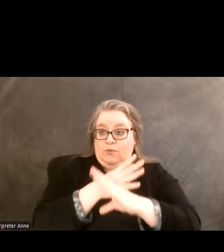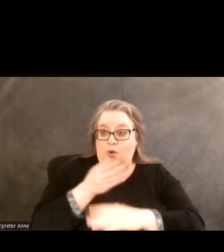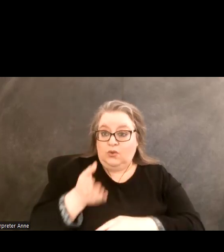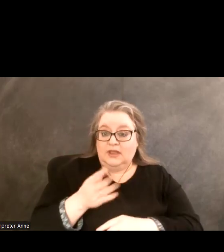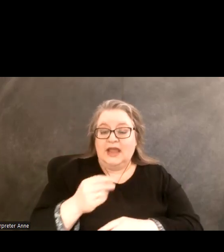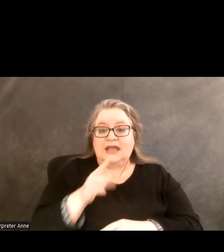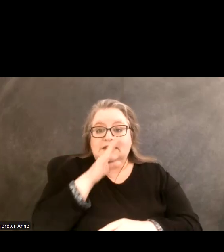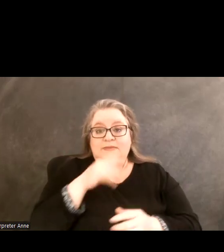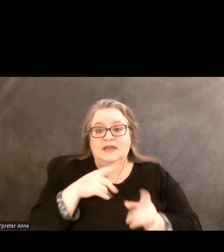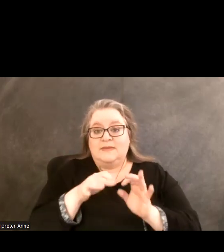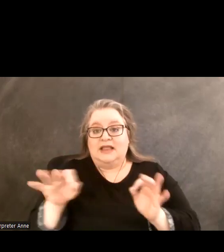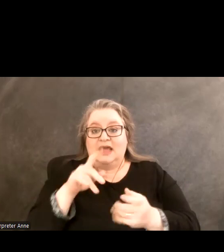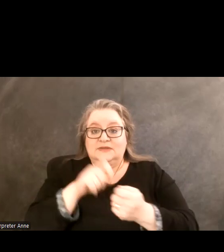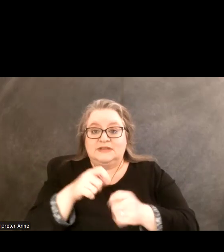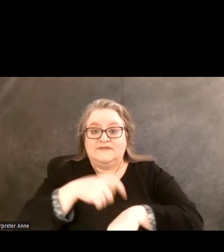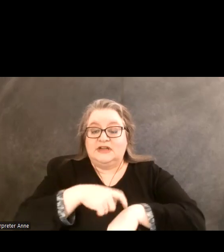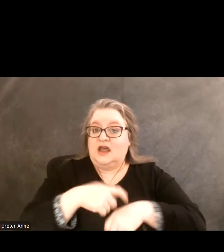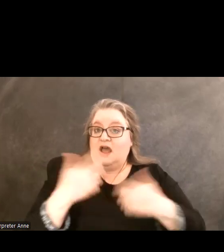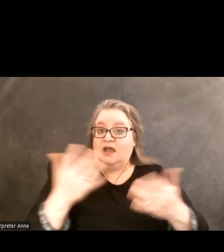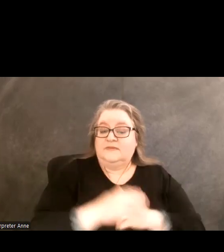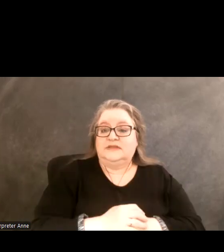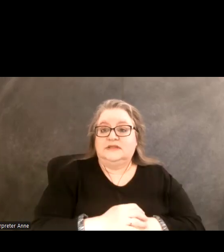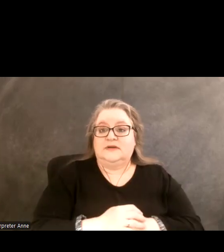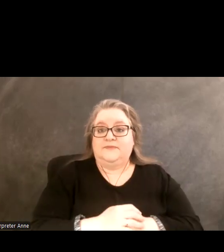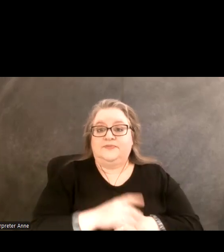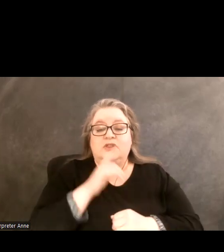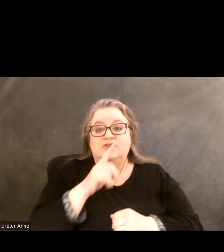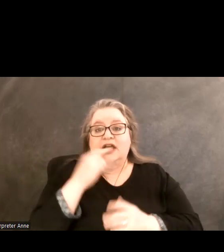my lines at specific times? There's actually an artist I'm